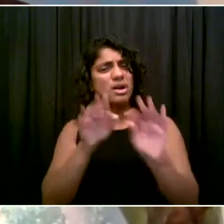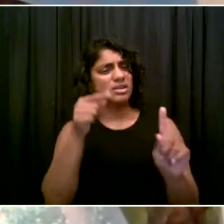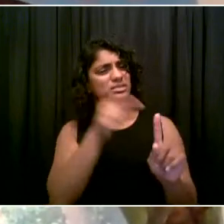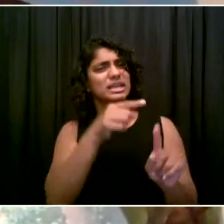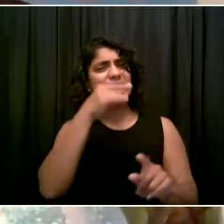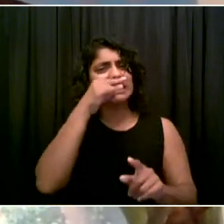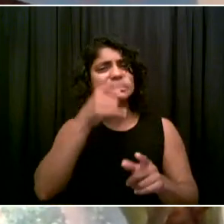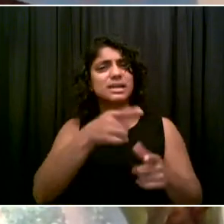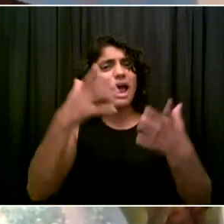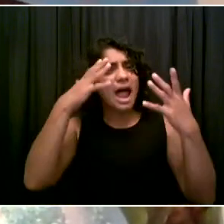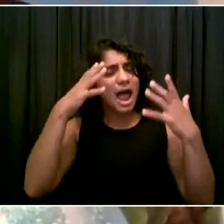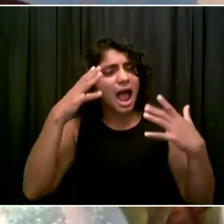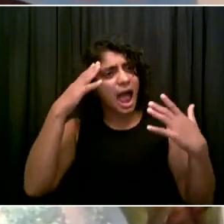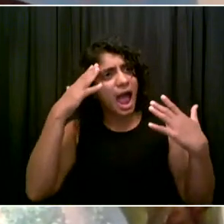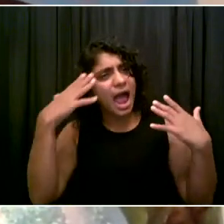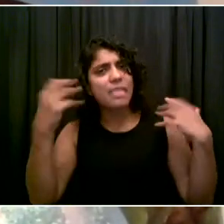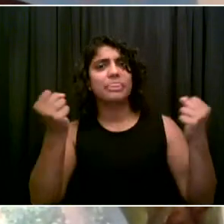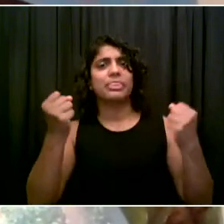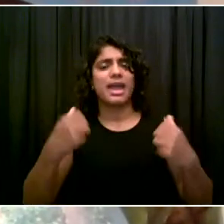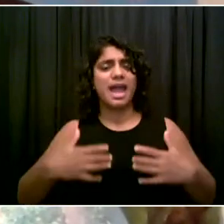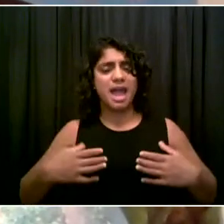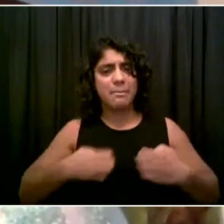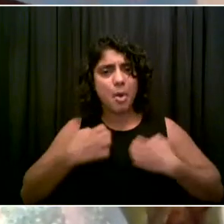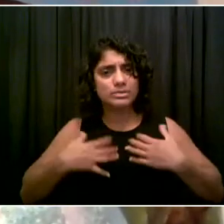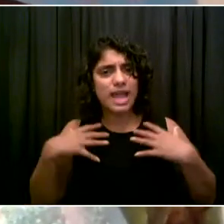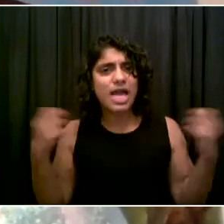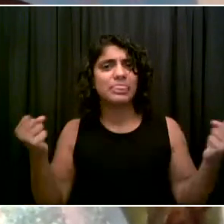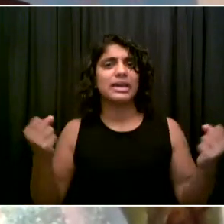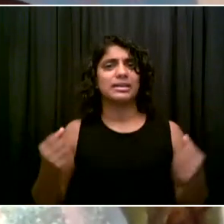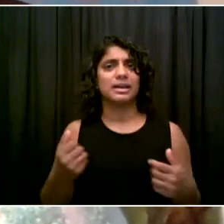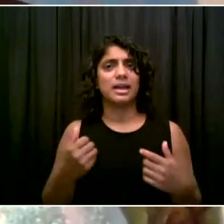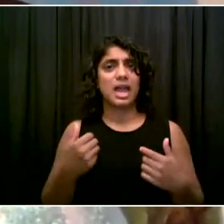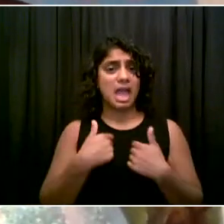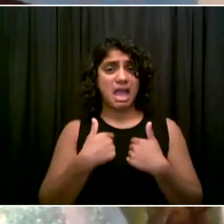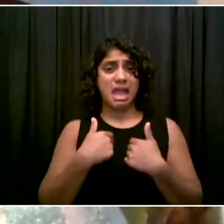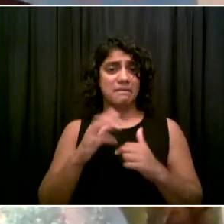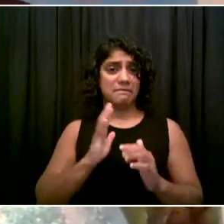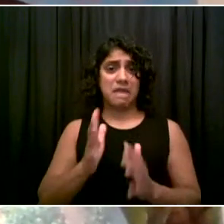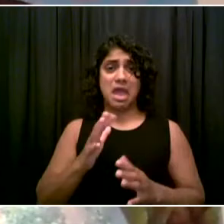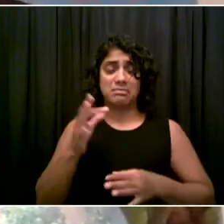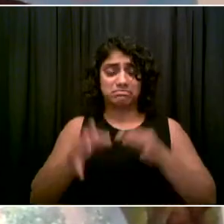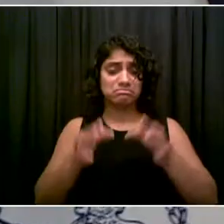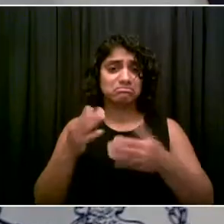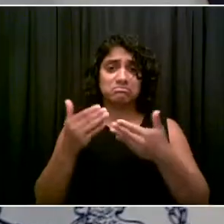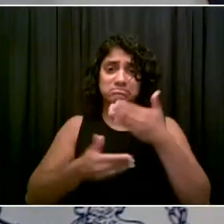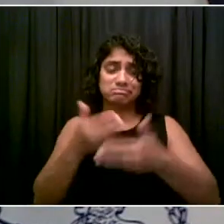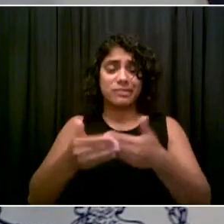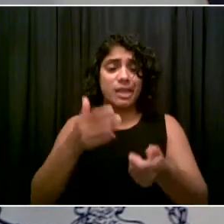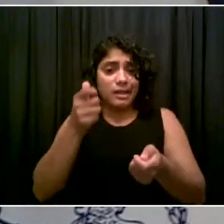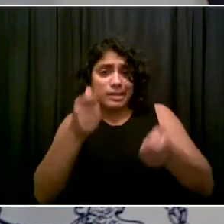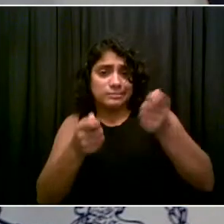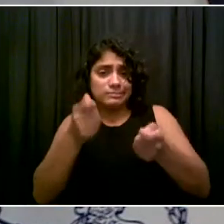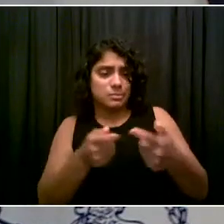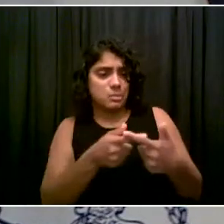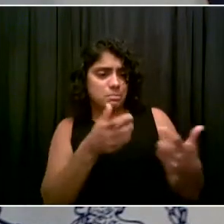THE CEO. AT THE END OF THE DAY THAT'S WHAT THIS IS FOR IT'S ABOUT BUILDING A